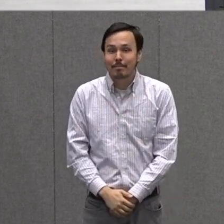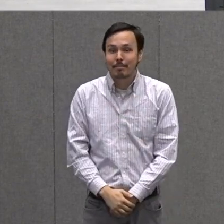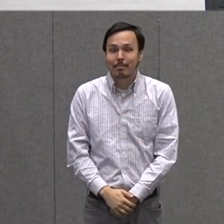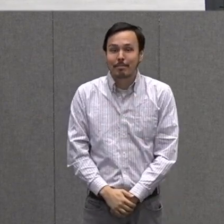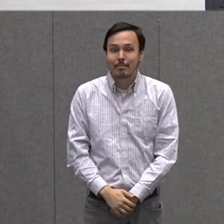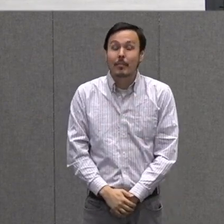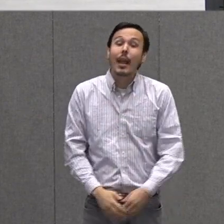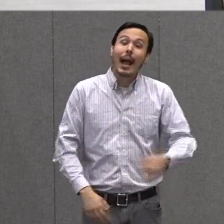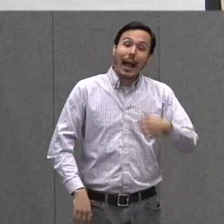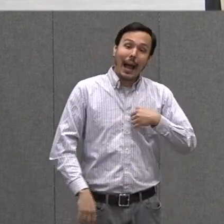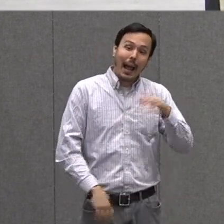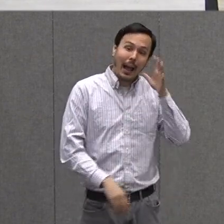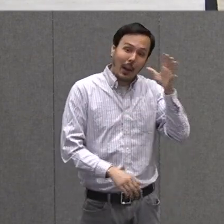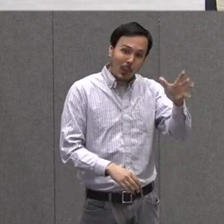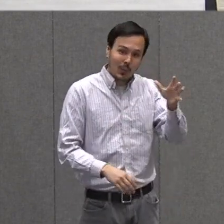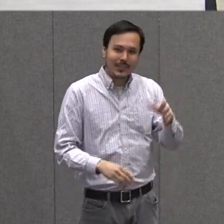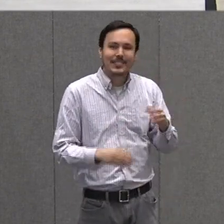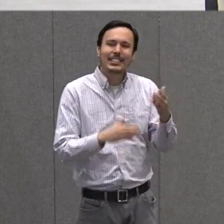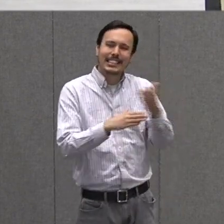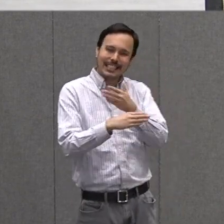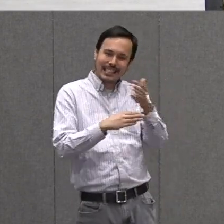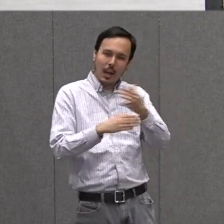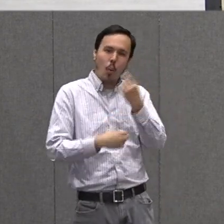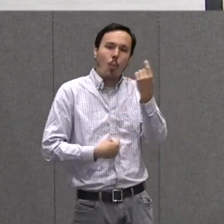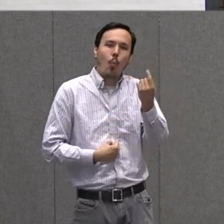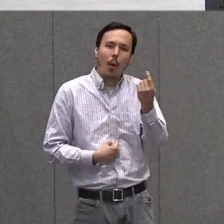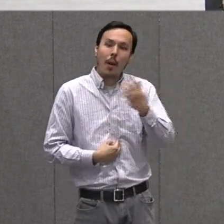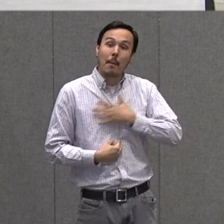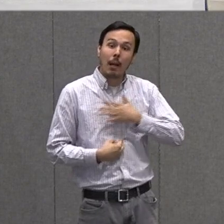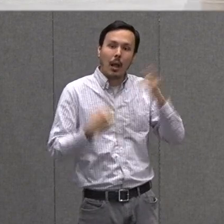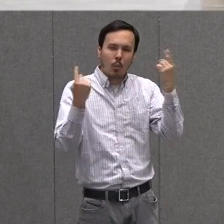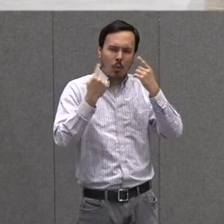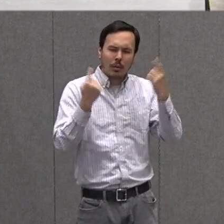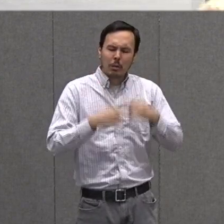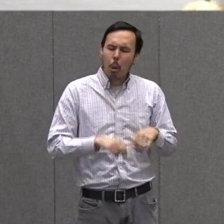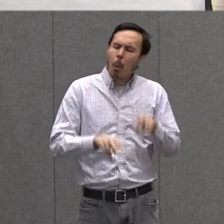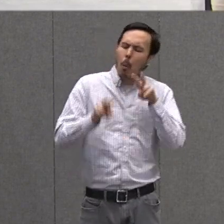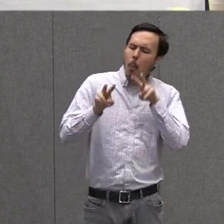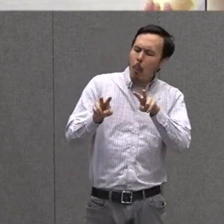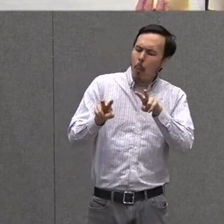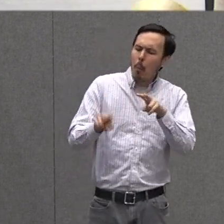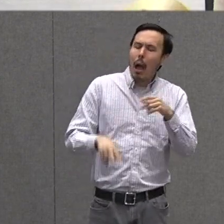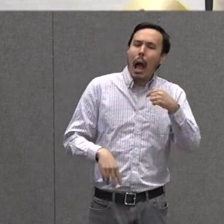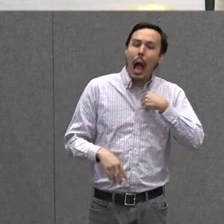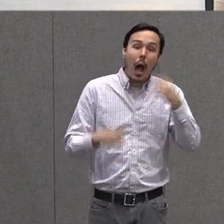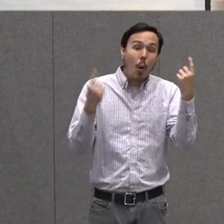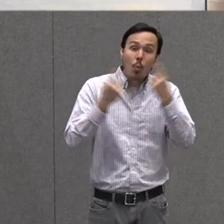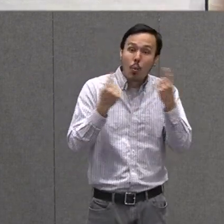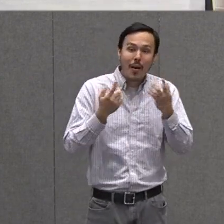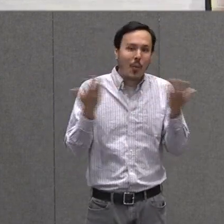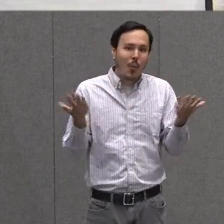I'm going to share one of my wonders. I wonder what wonderful packages he has